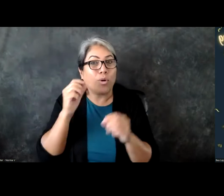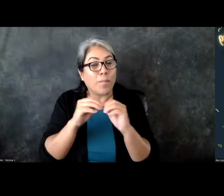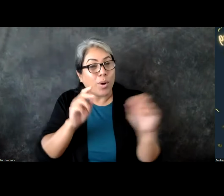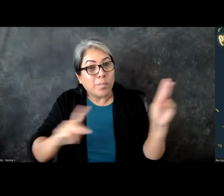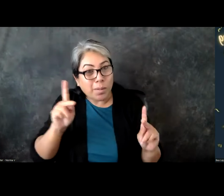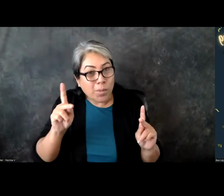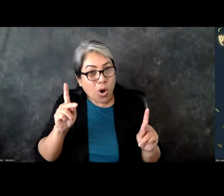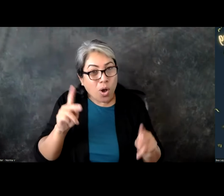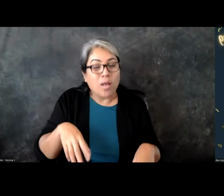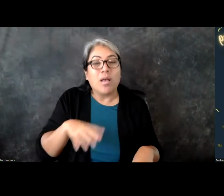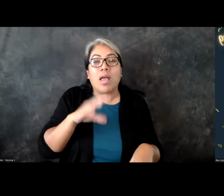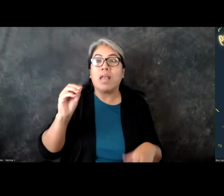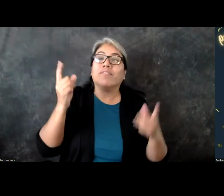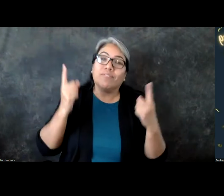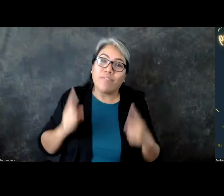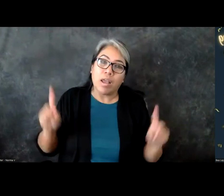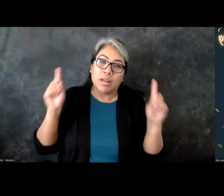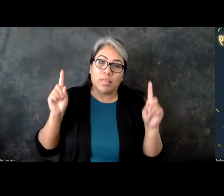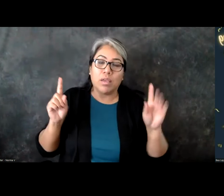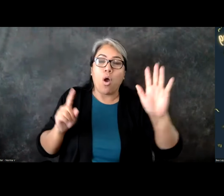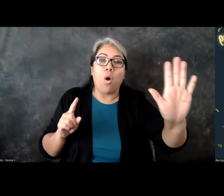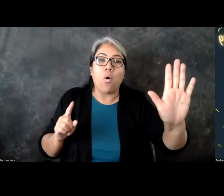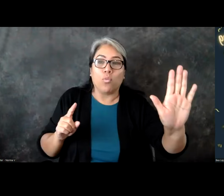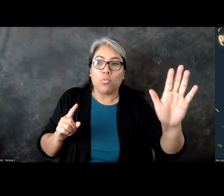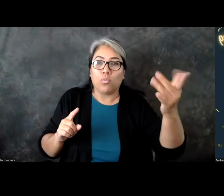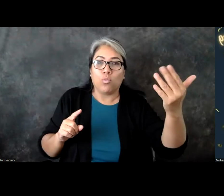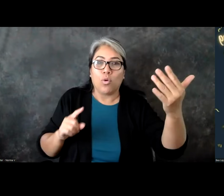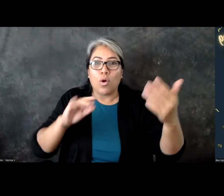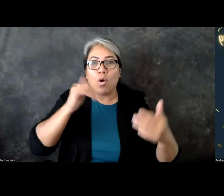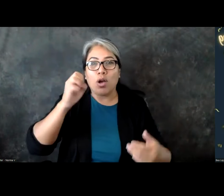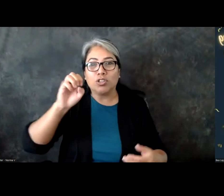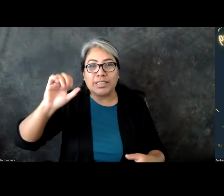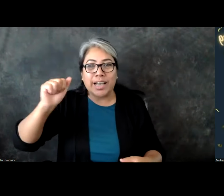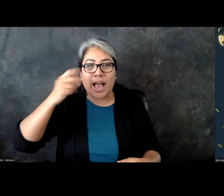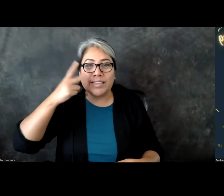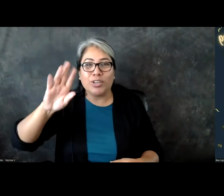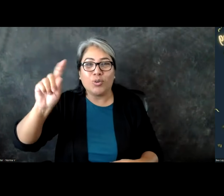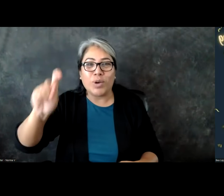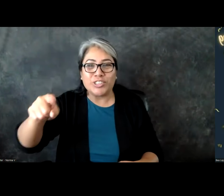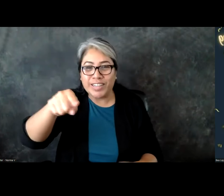allows more access to health care, like Jessica said. And